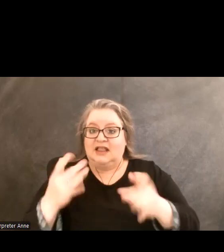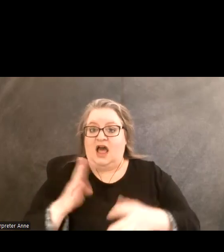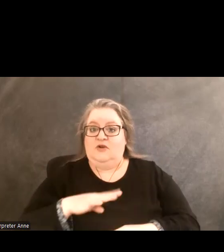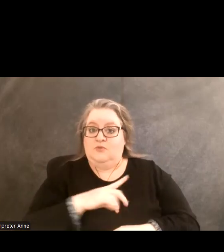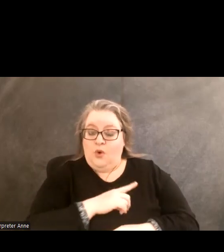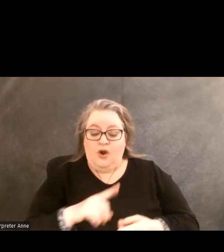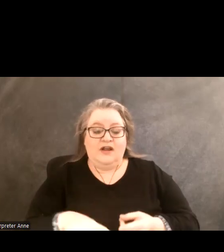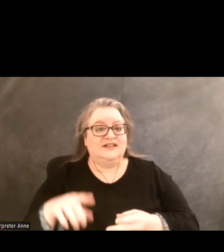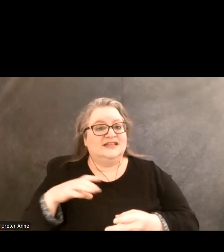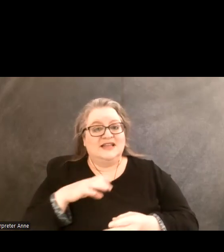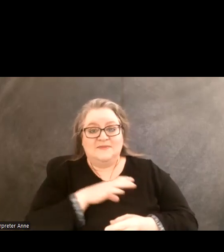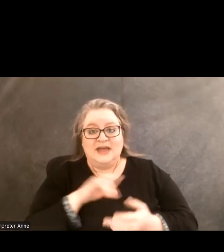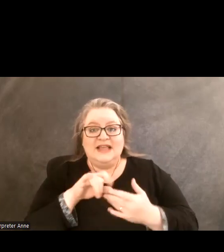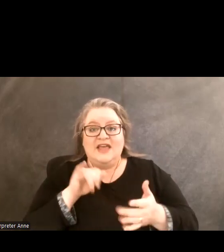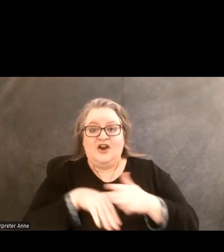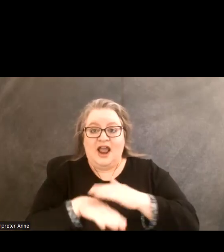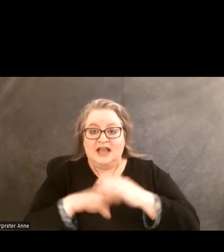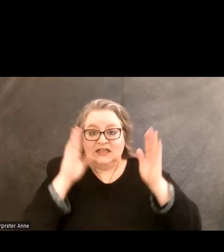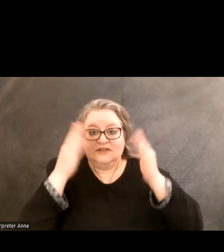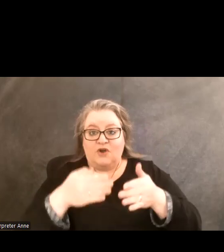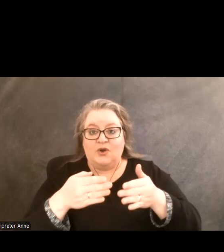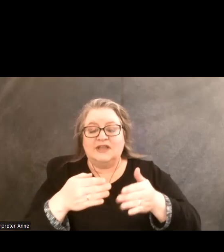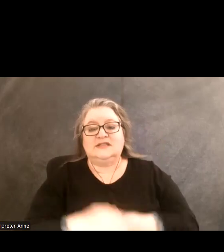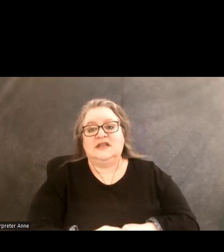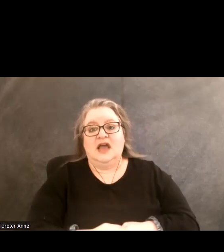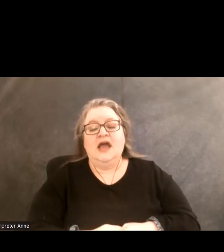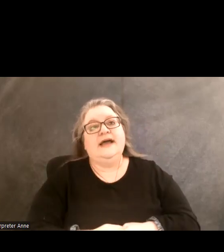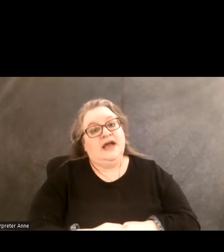that are access focused and they can be difficult and frustrating